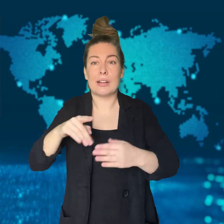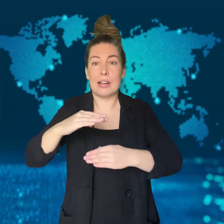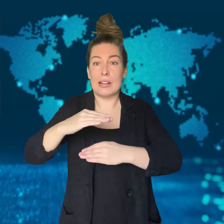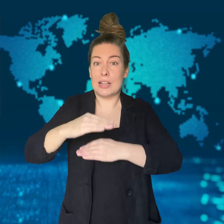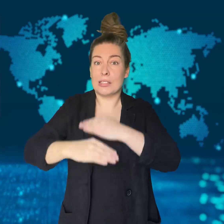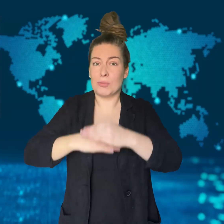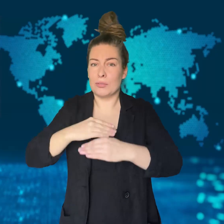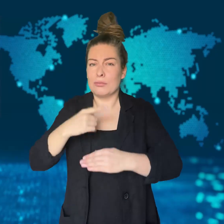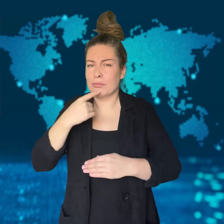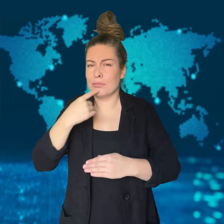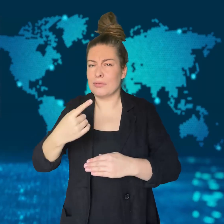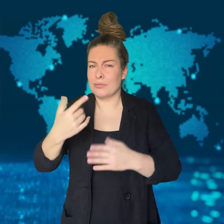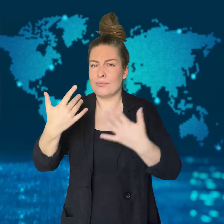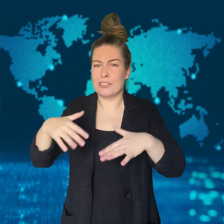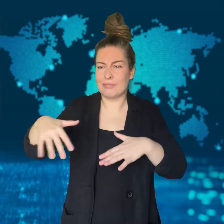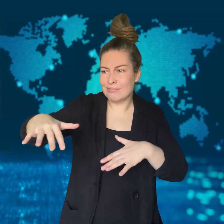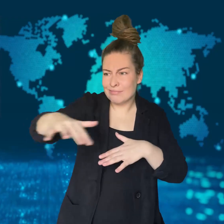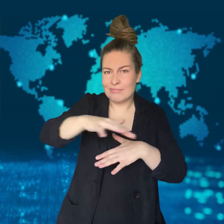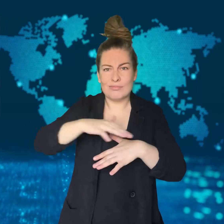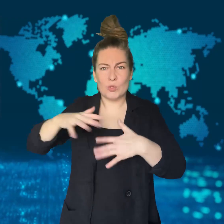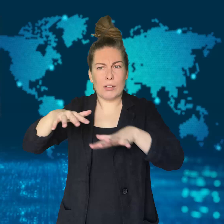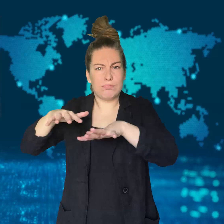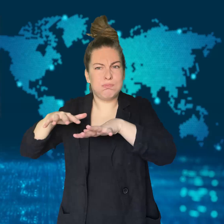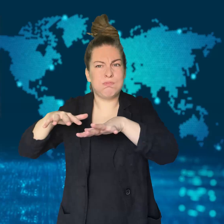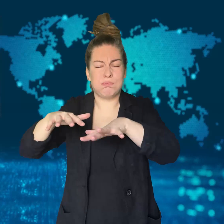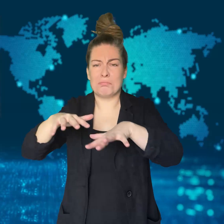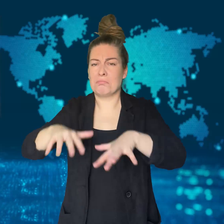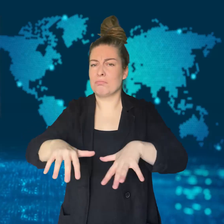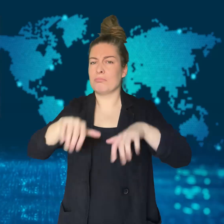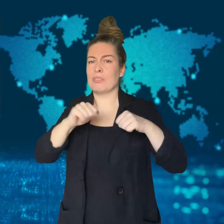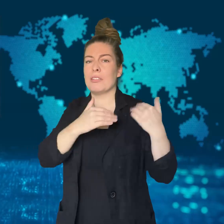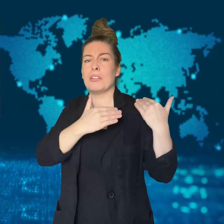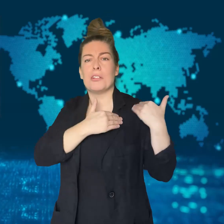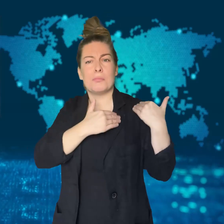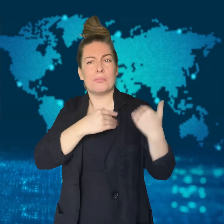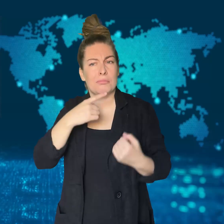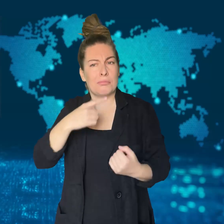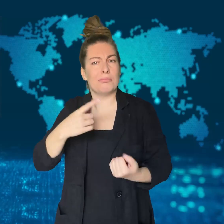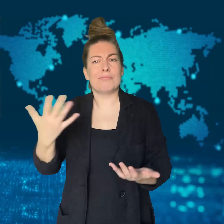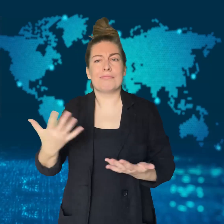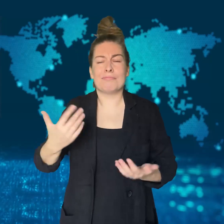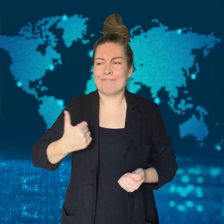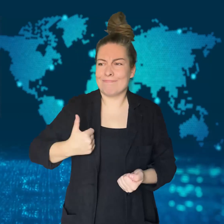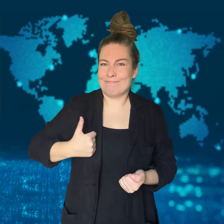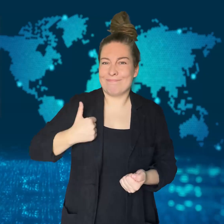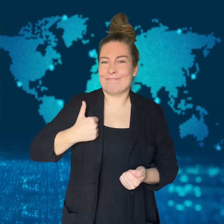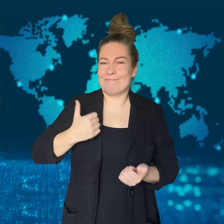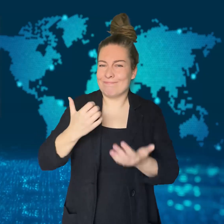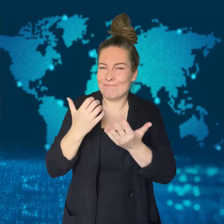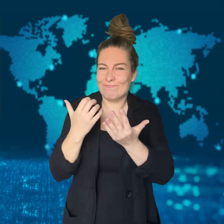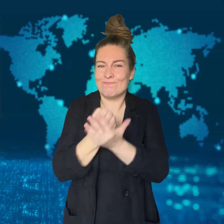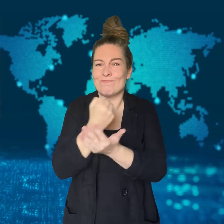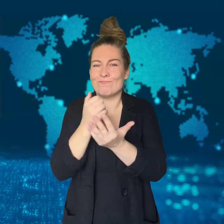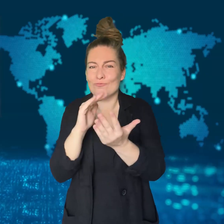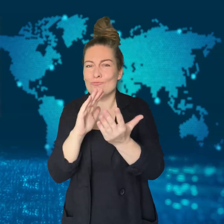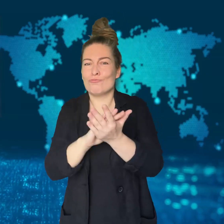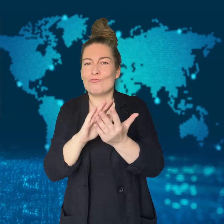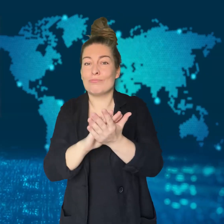The drone strike hit a military base near the town of Binyamina in Israel.